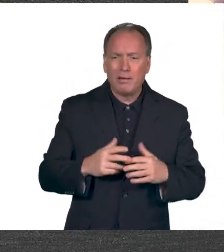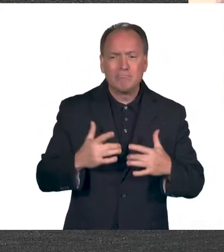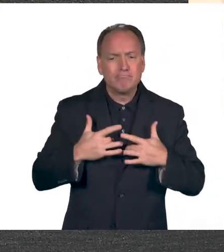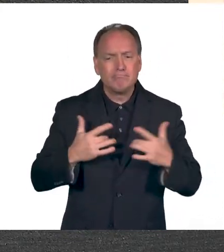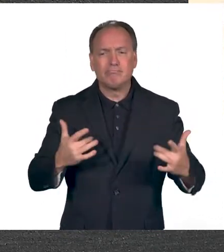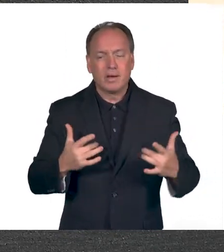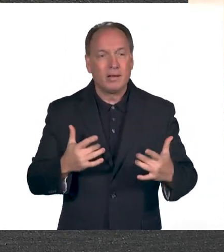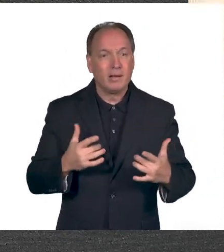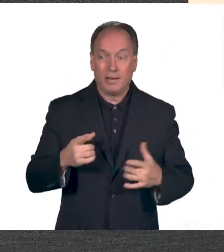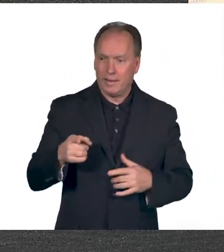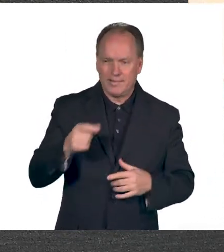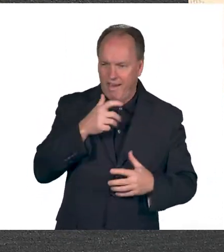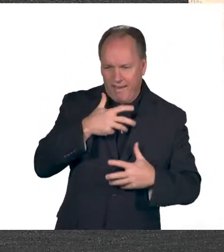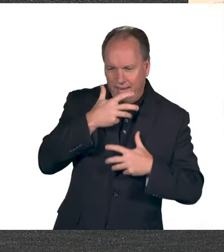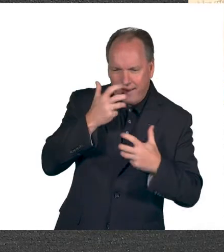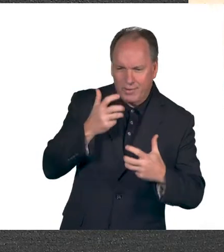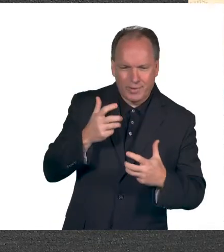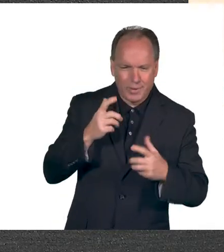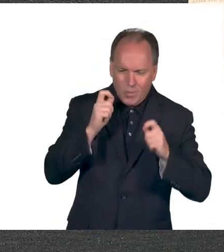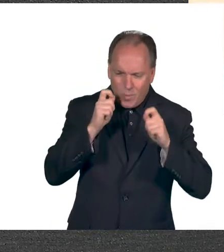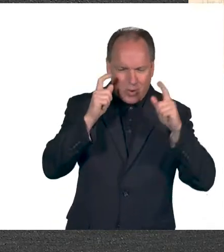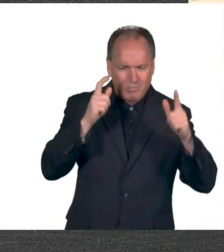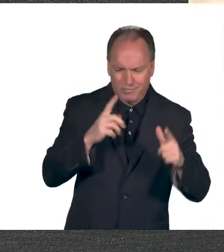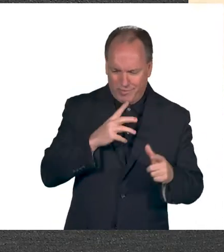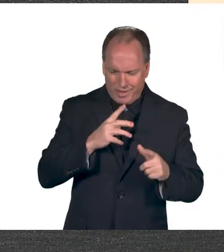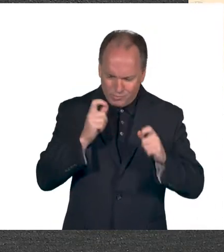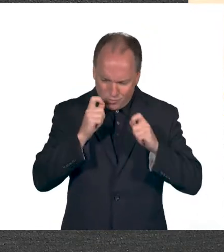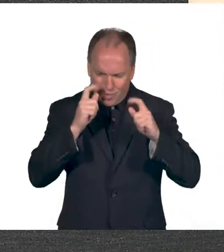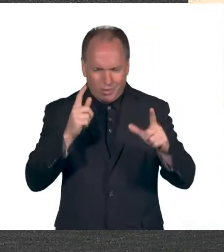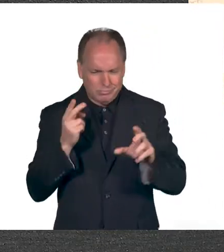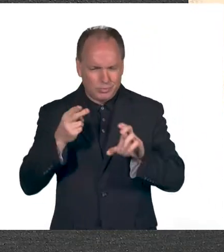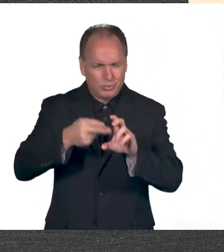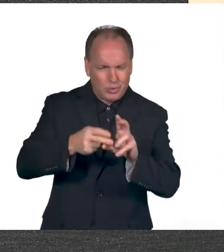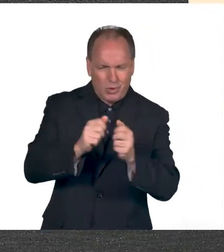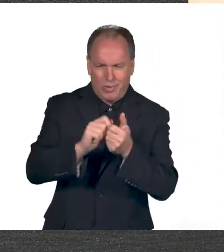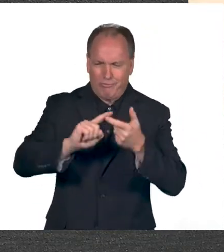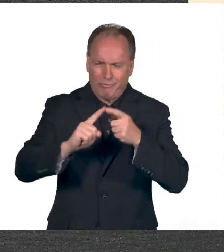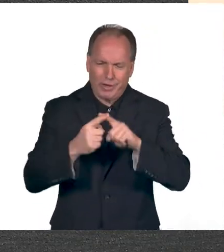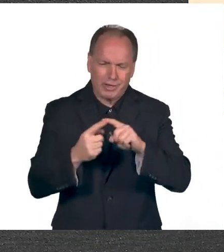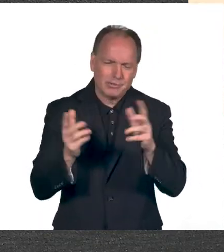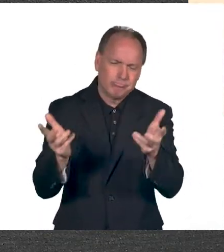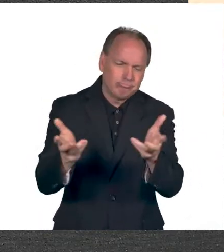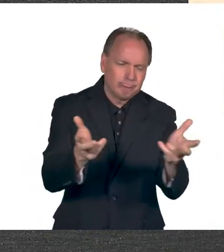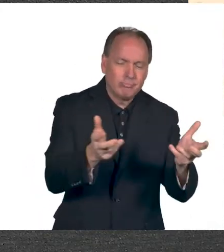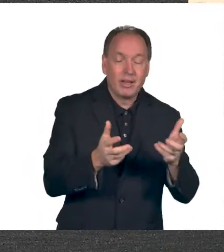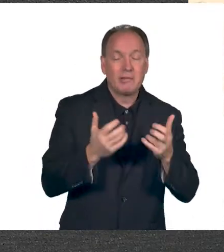So bear wasn't angry that they will come up, bear wanted to be woke up and joined with his friends.